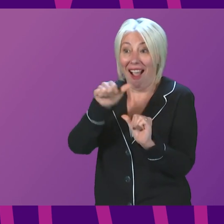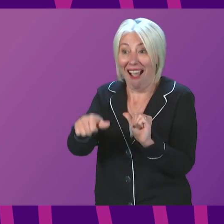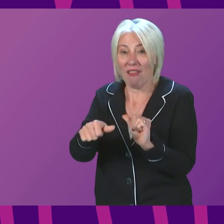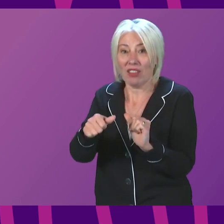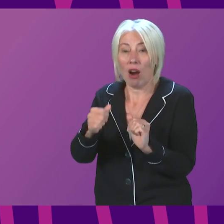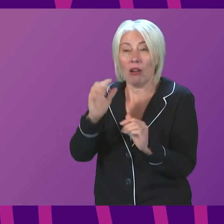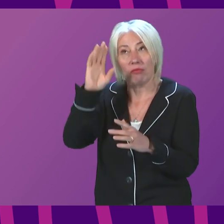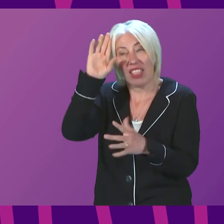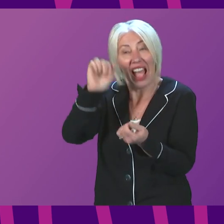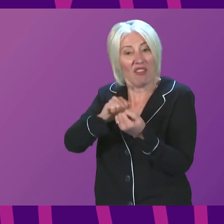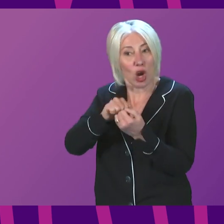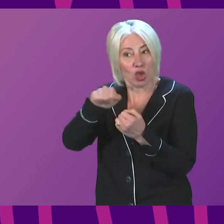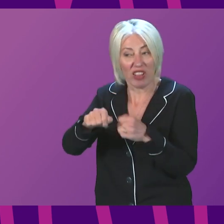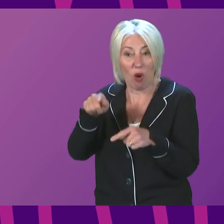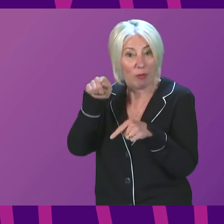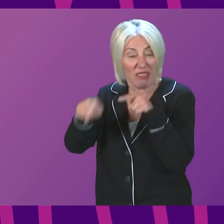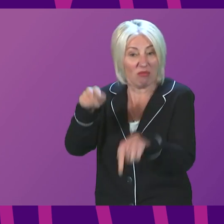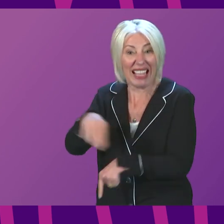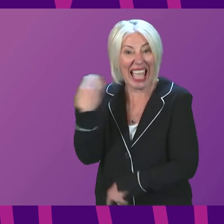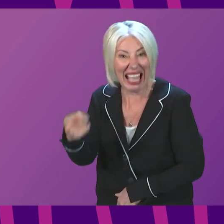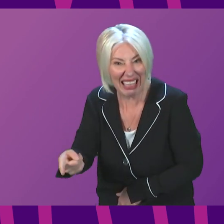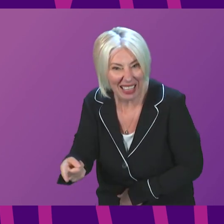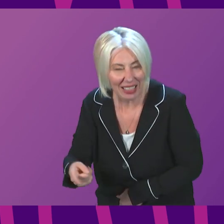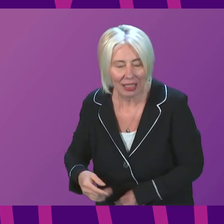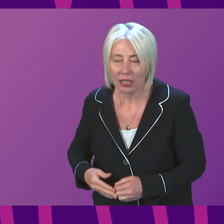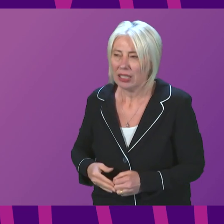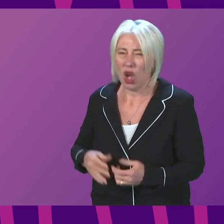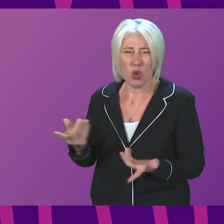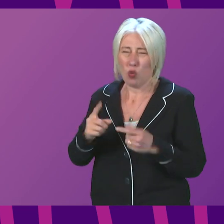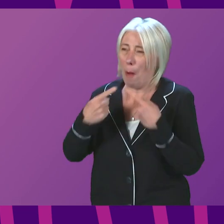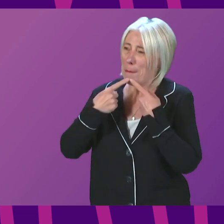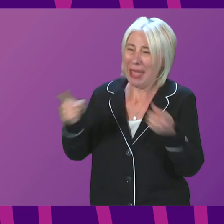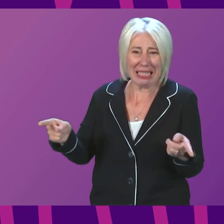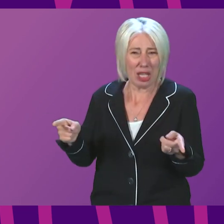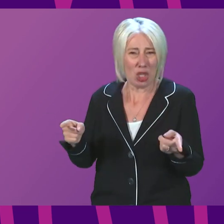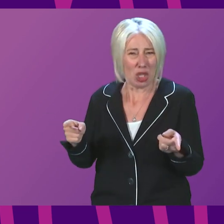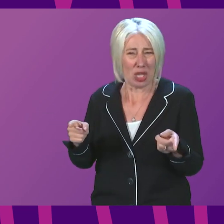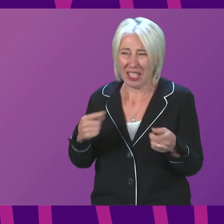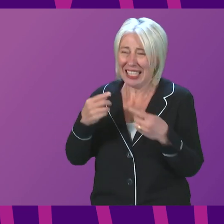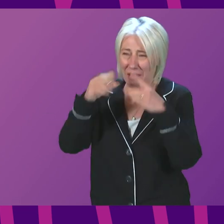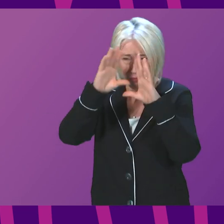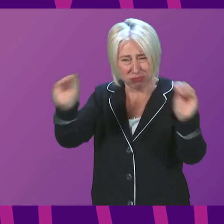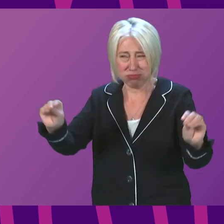sentencing. What message does that send to women such as the victim of that shocking attack, other